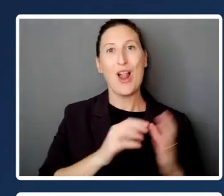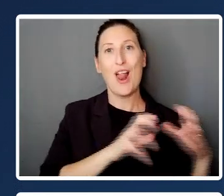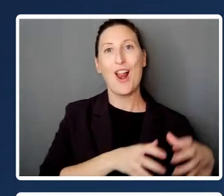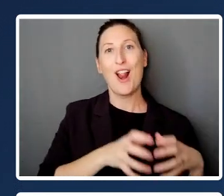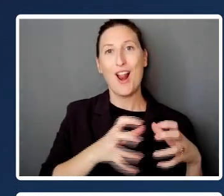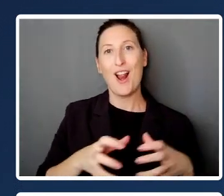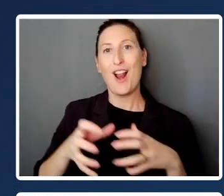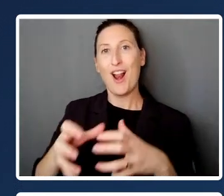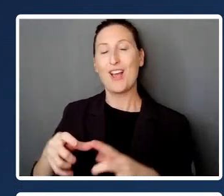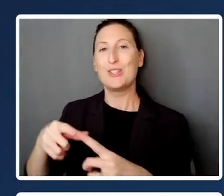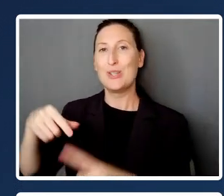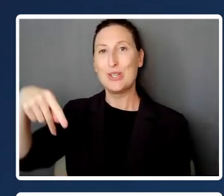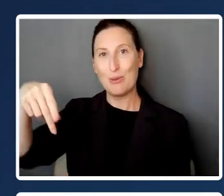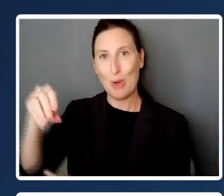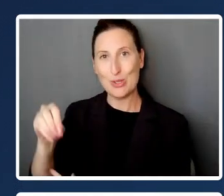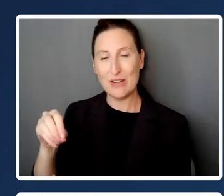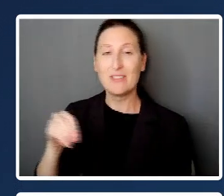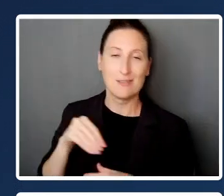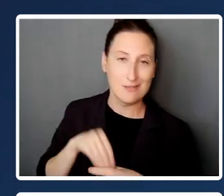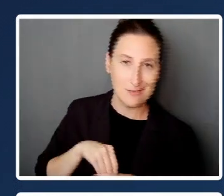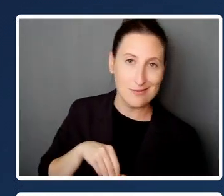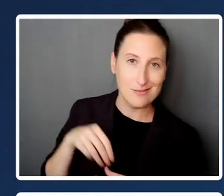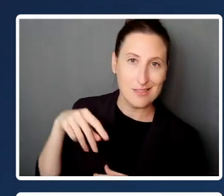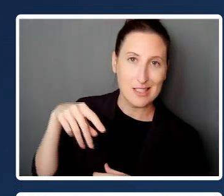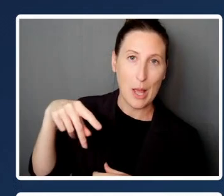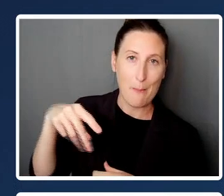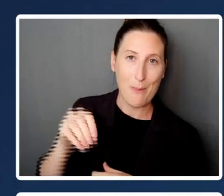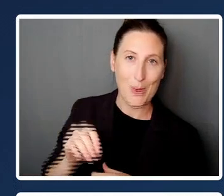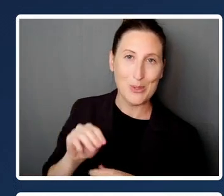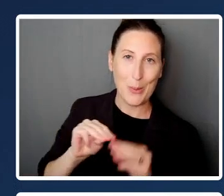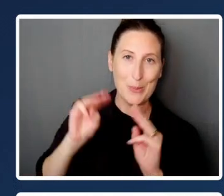Museum . We went to the post office together and mailed their proposals. And it